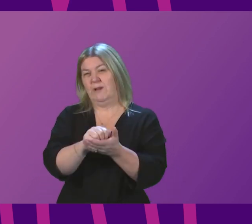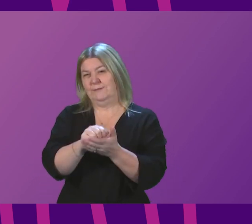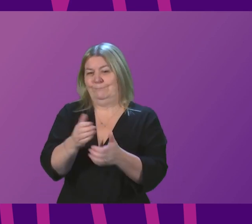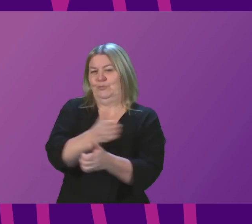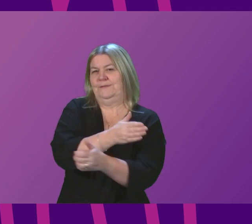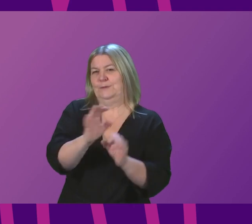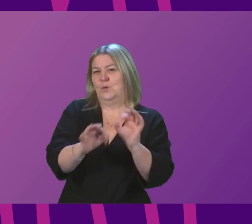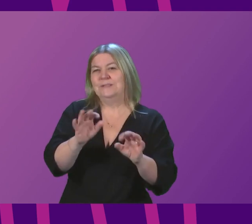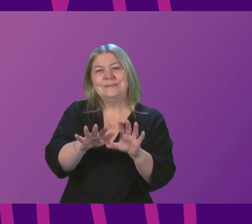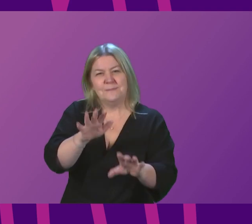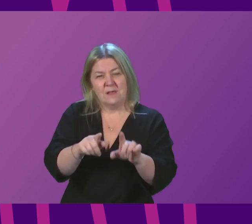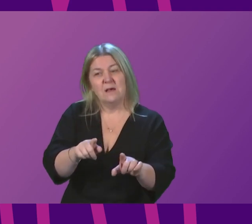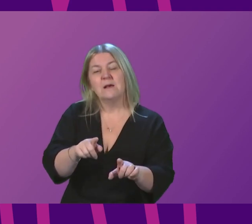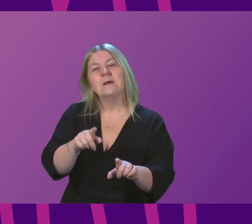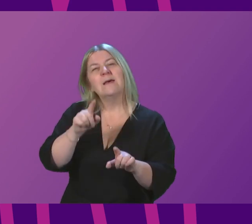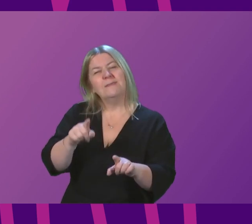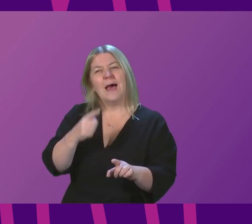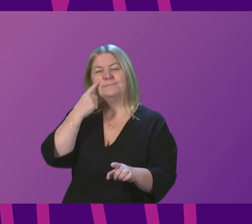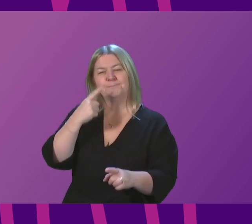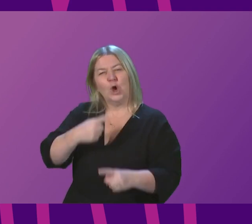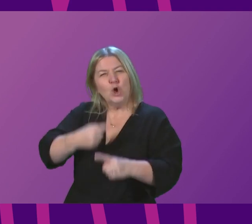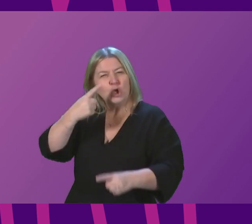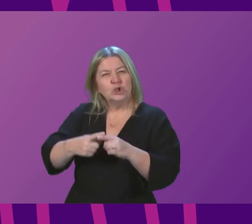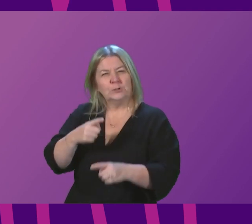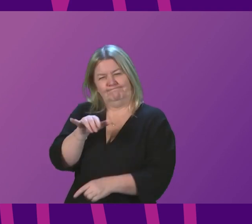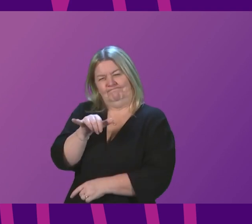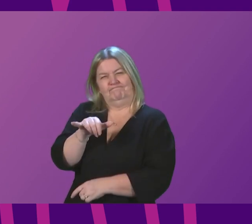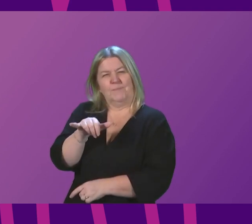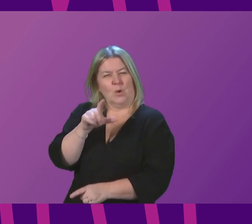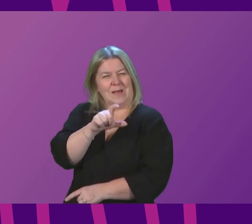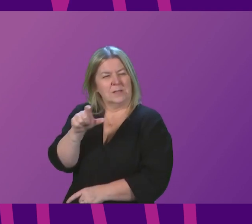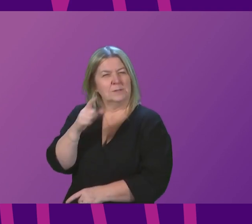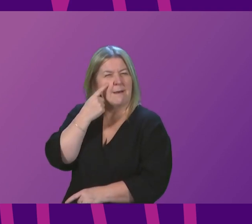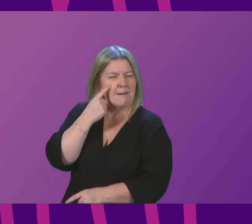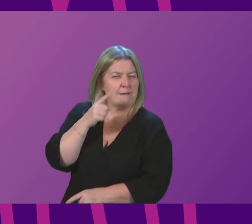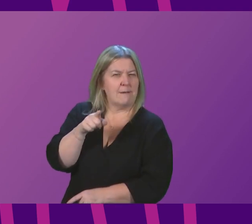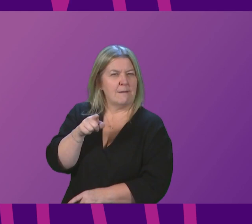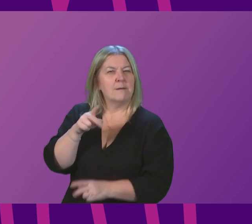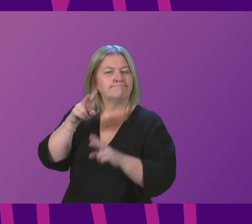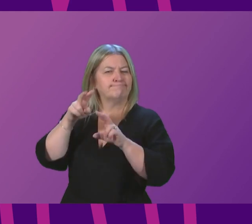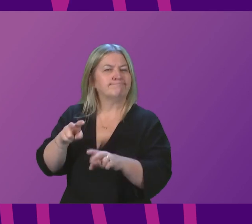The urgent suspicion of cancer referral route is really important, but it refers people